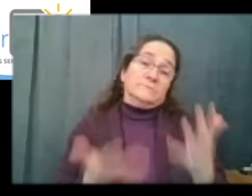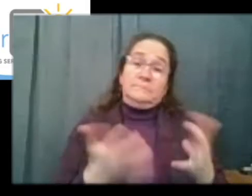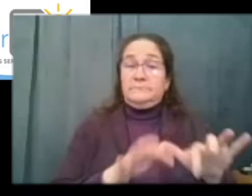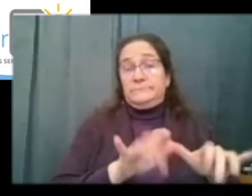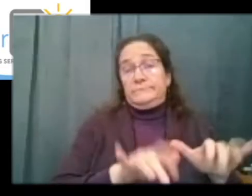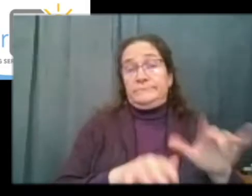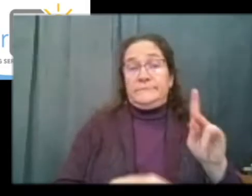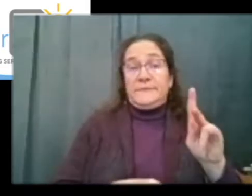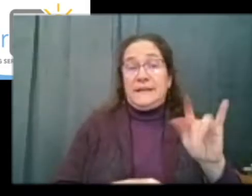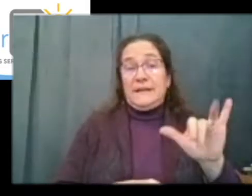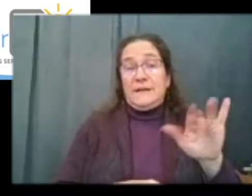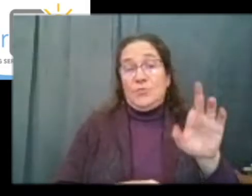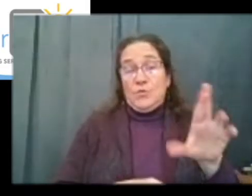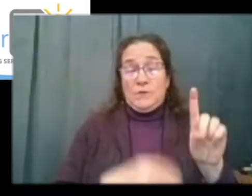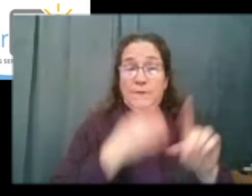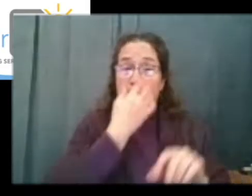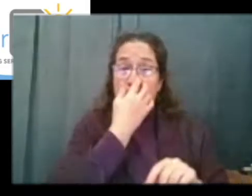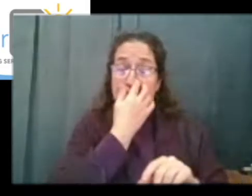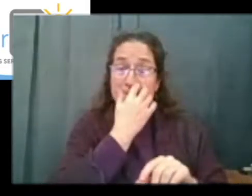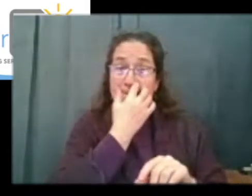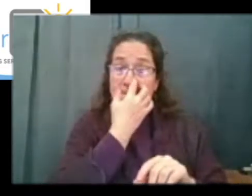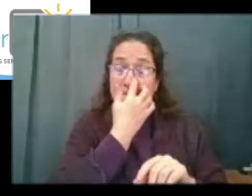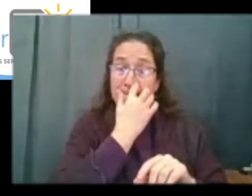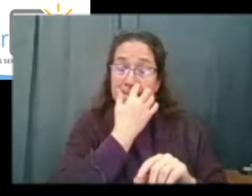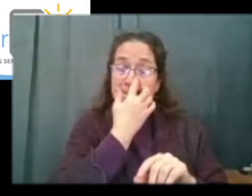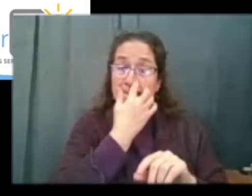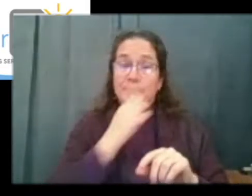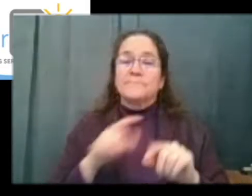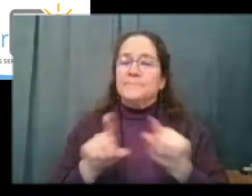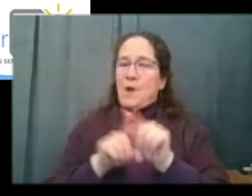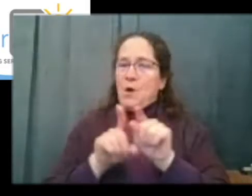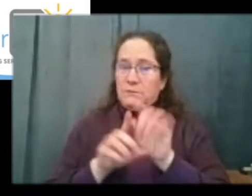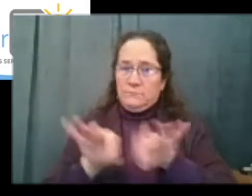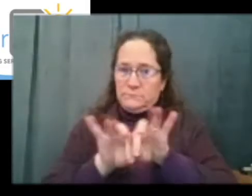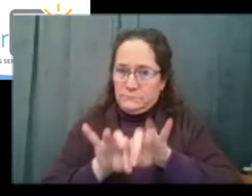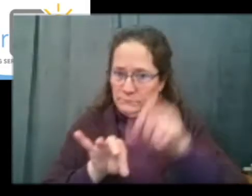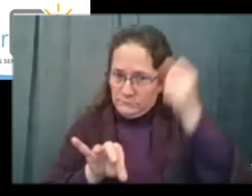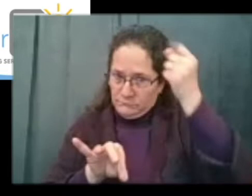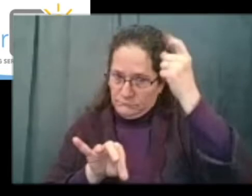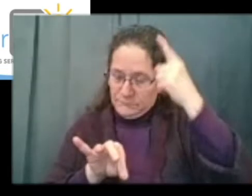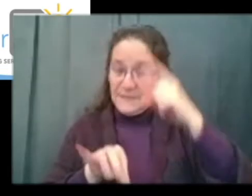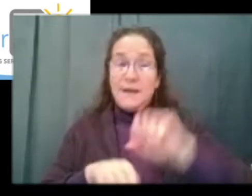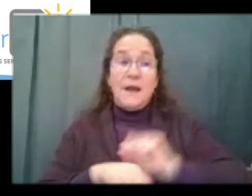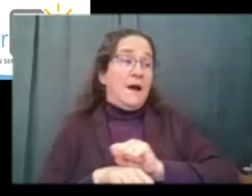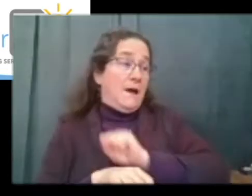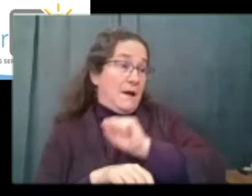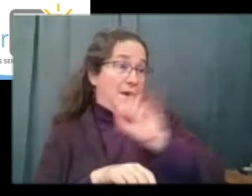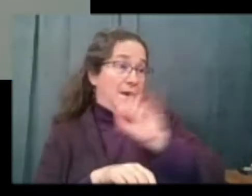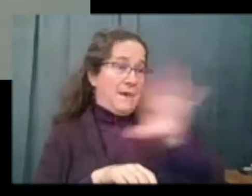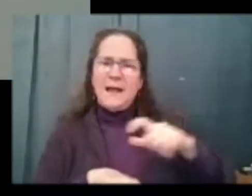I also take into consideration how much time is needed for the arrival of materials to the student.